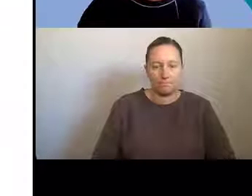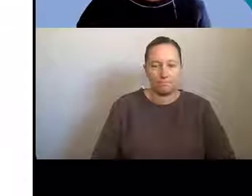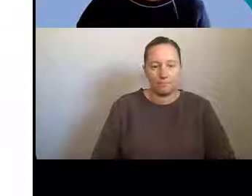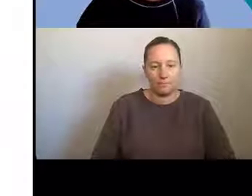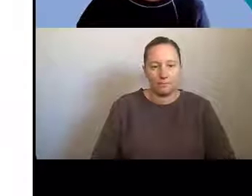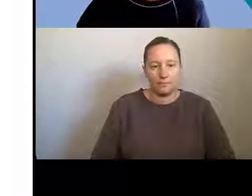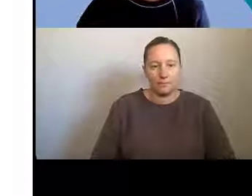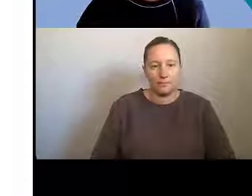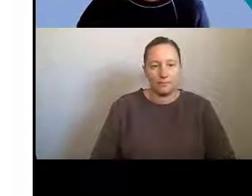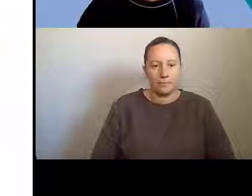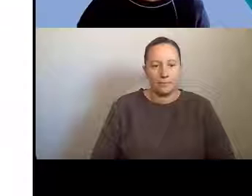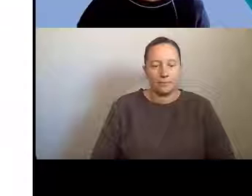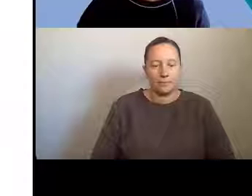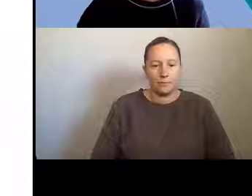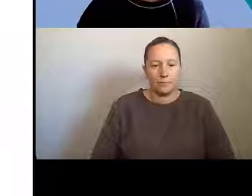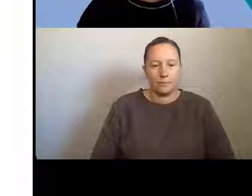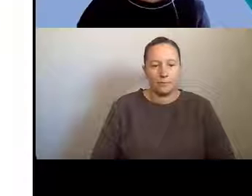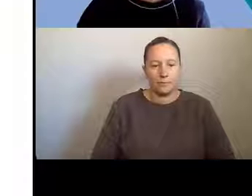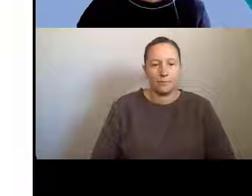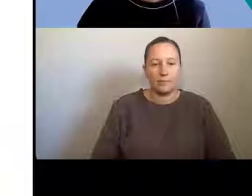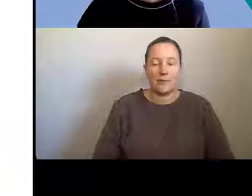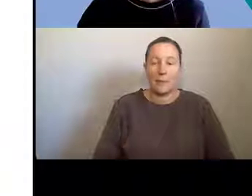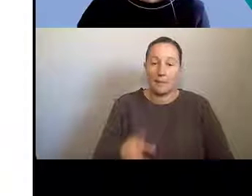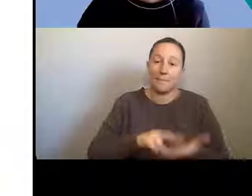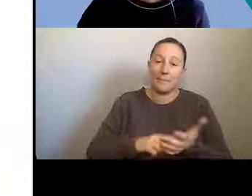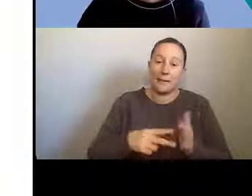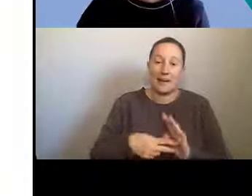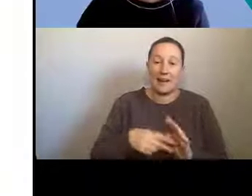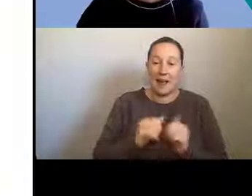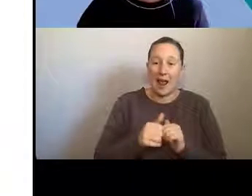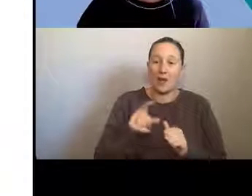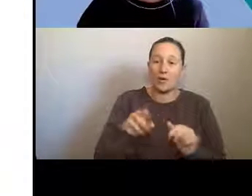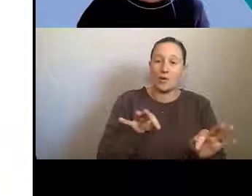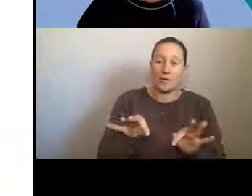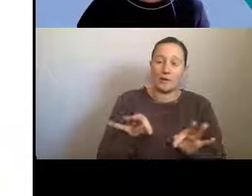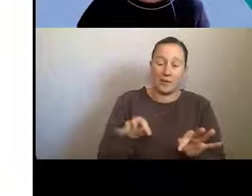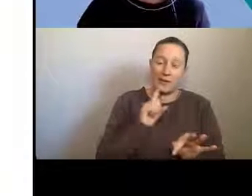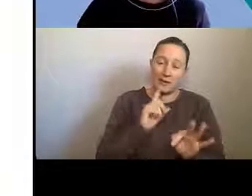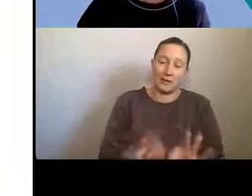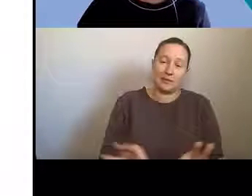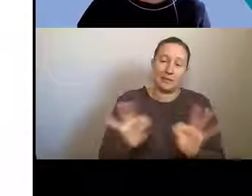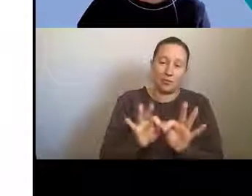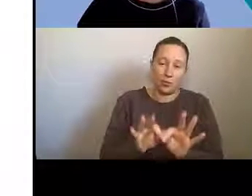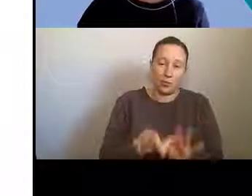So this means that how you explain things really matters. Now consider how researchers